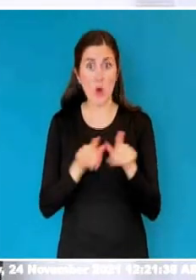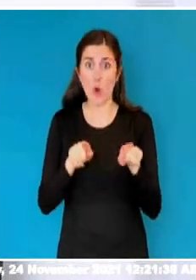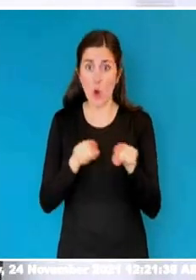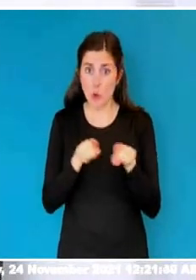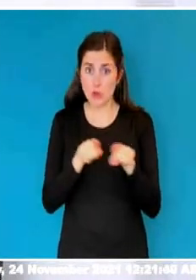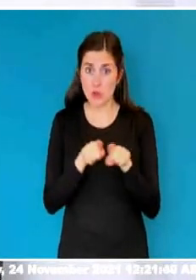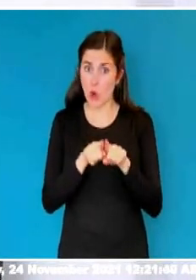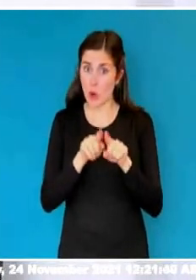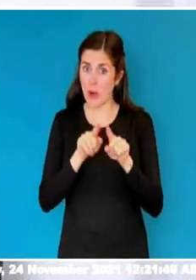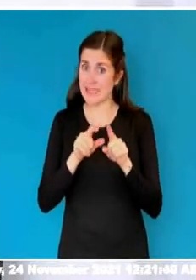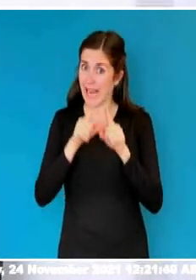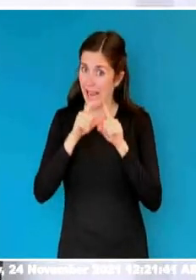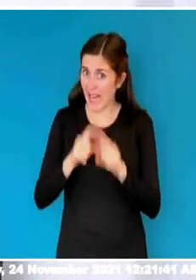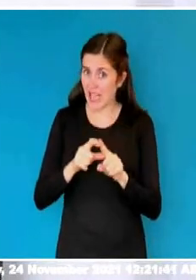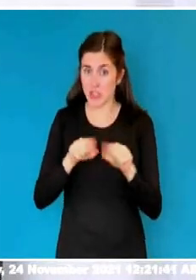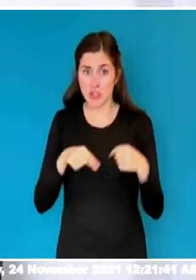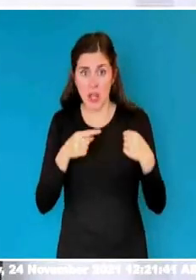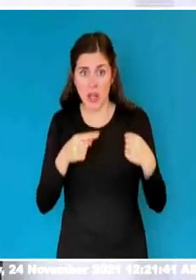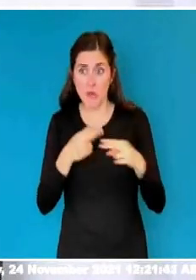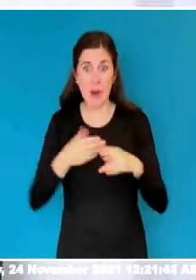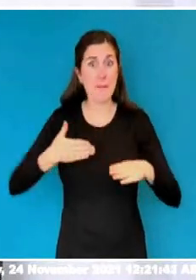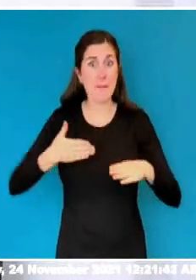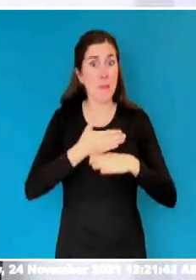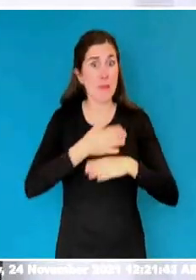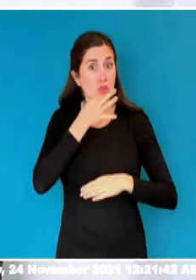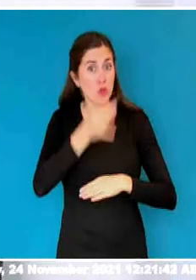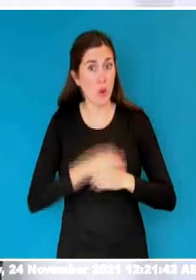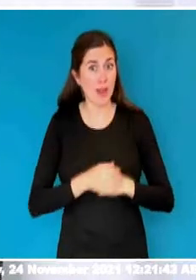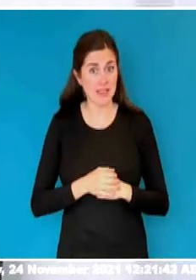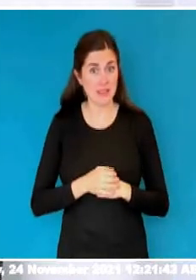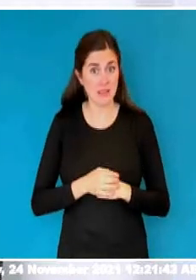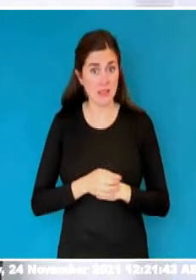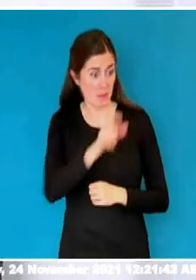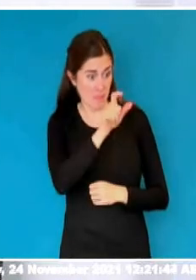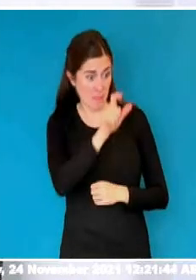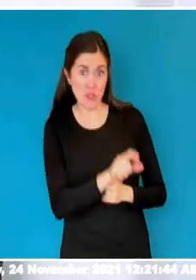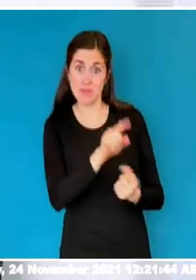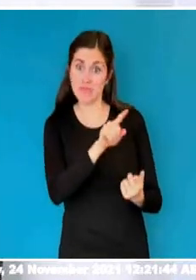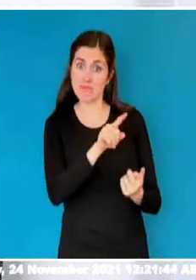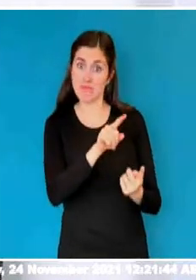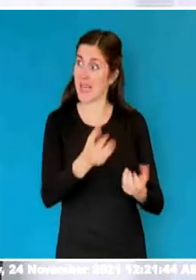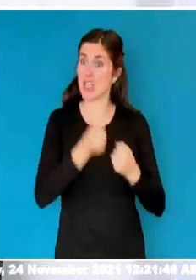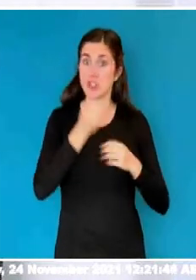So you are already employed by the ATO, you request an adjustment, that adjustment is